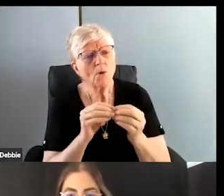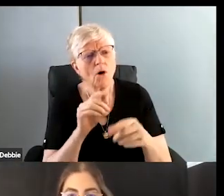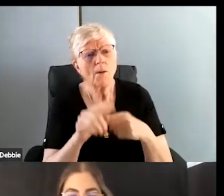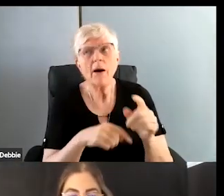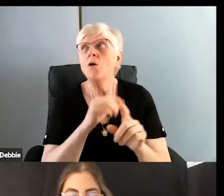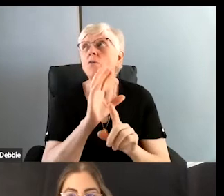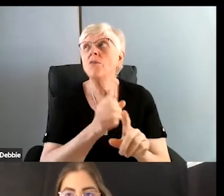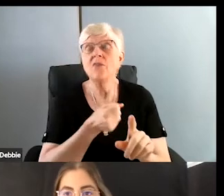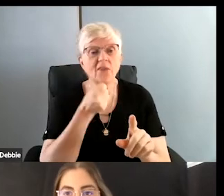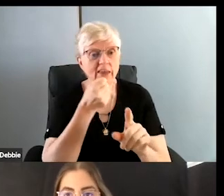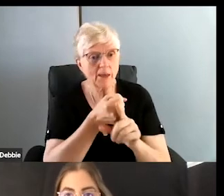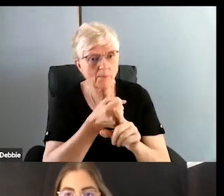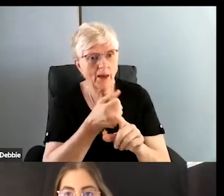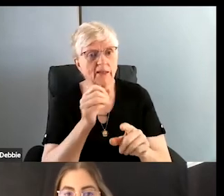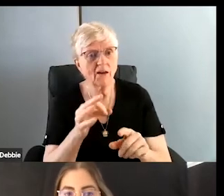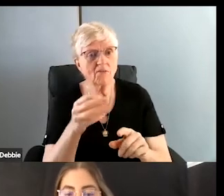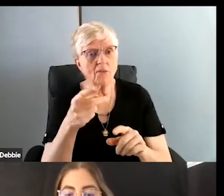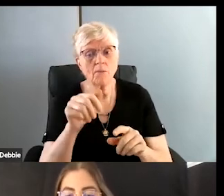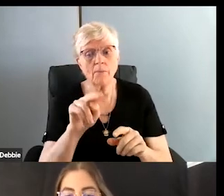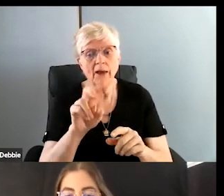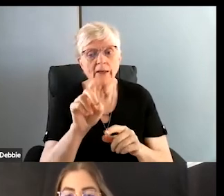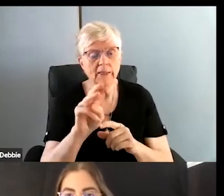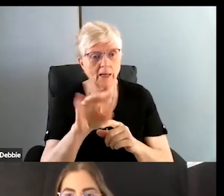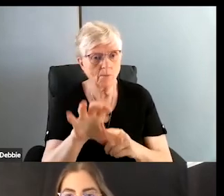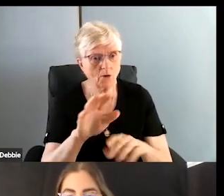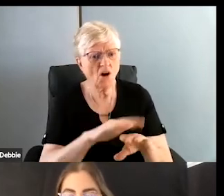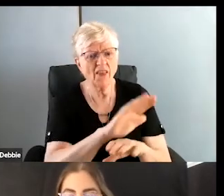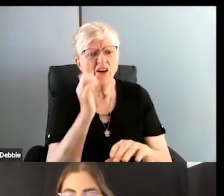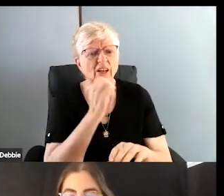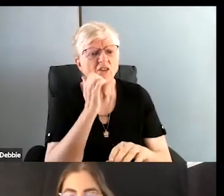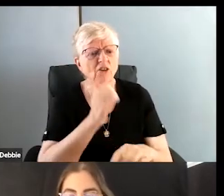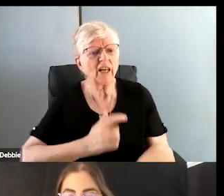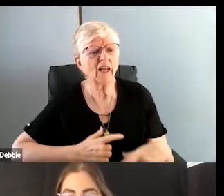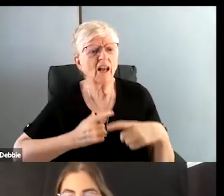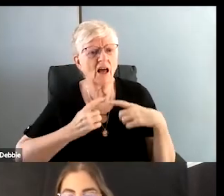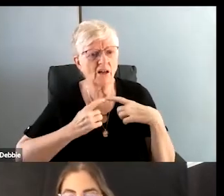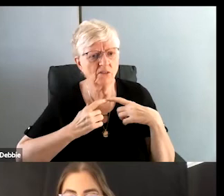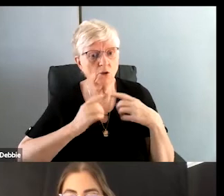THE PANDEMIC ON THEIR DAY-TO-DAY LIVES. . SO THIS IS WHERE, IN